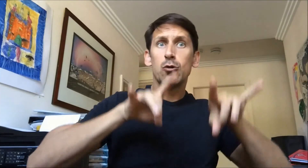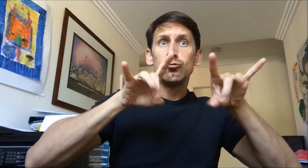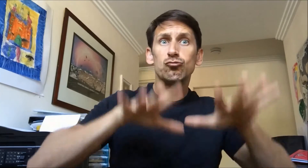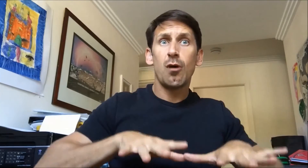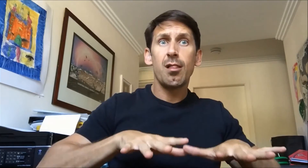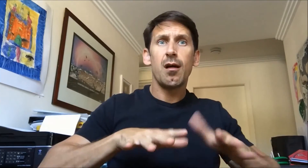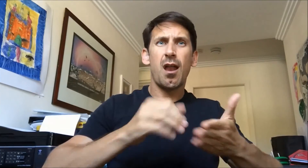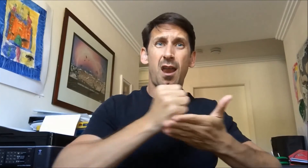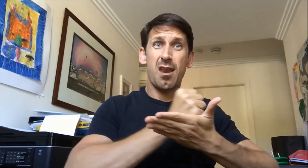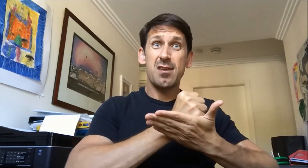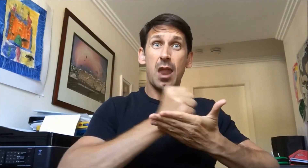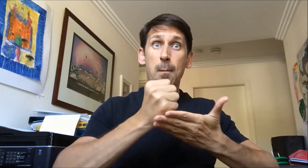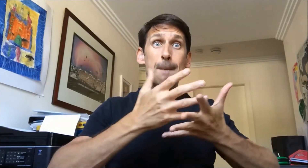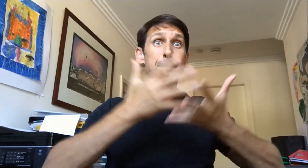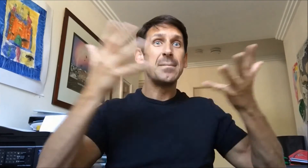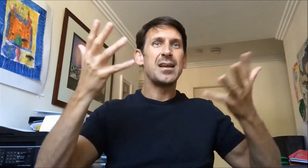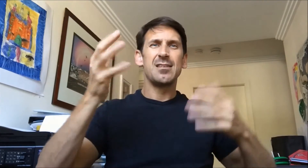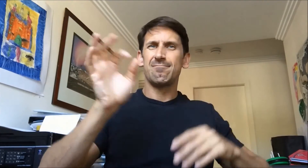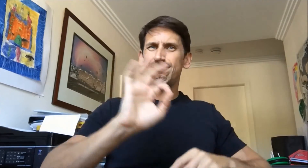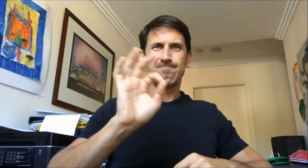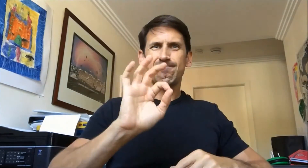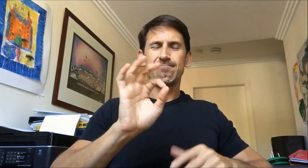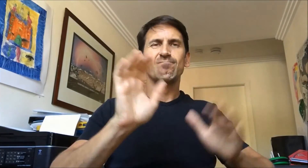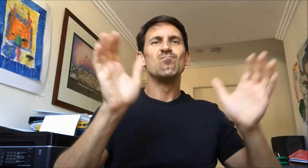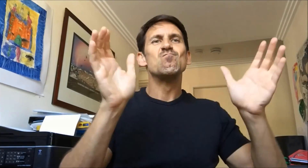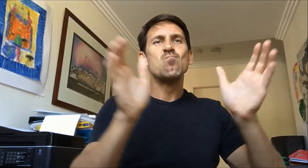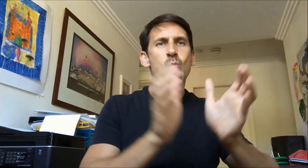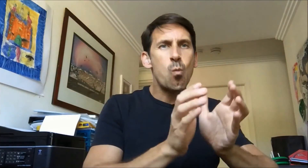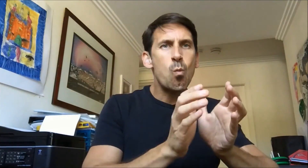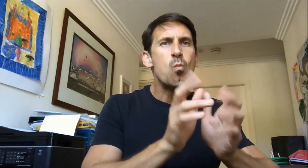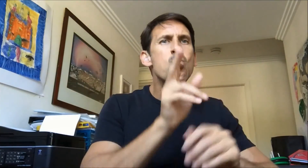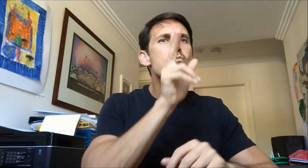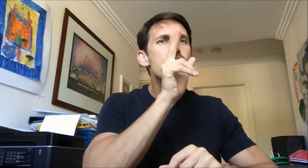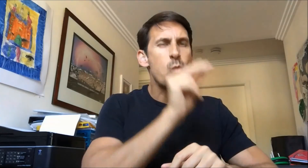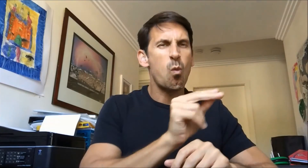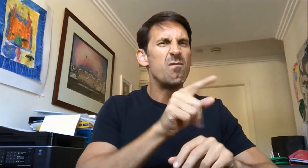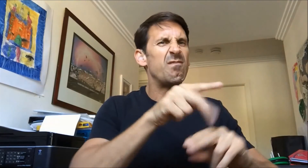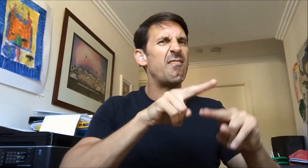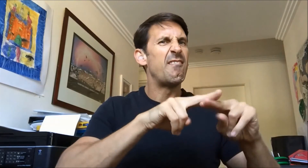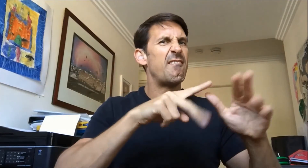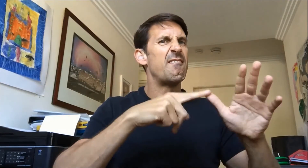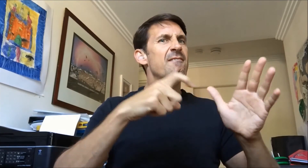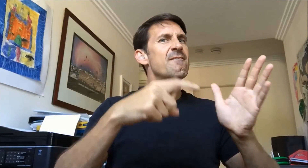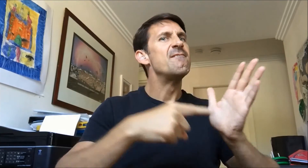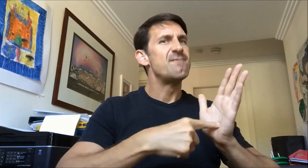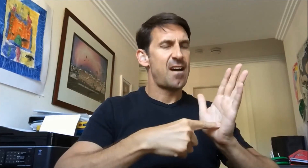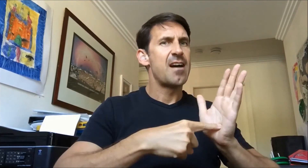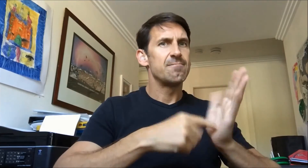However, the number of people who can benefit from interpreting in Australia is relatively small. That's a fact.